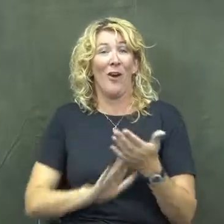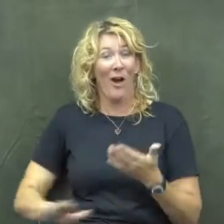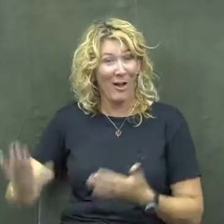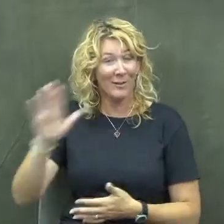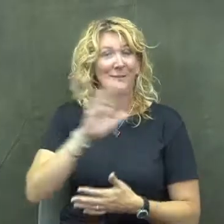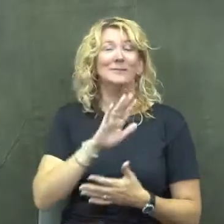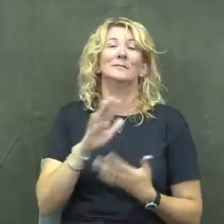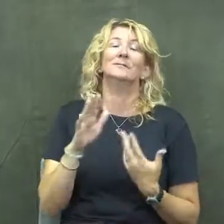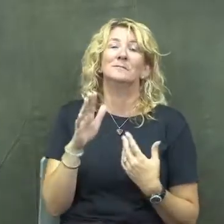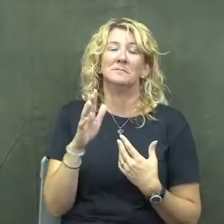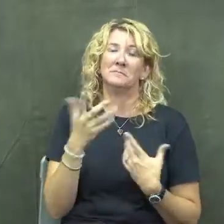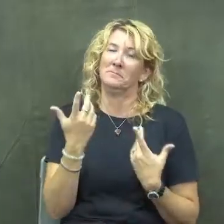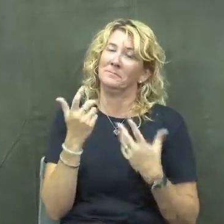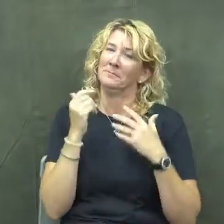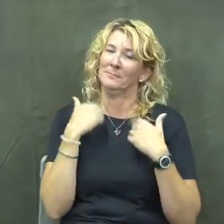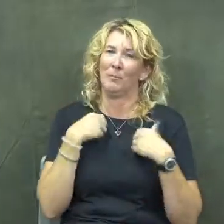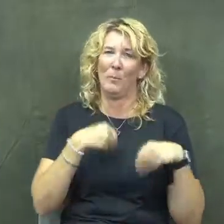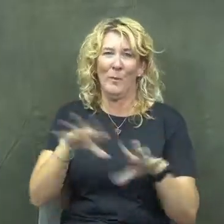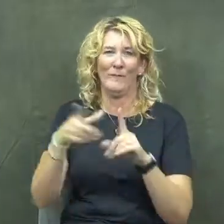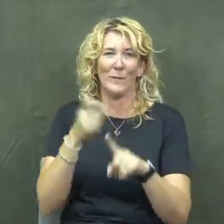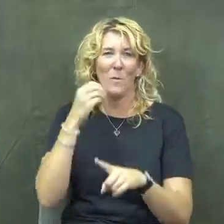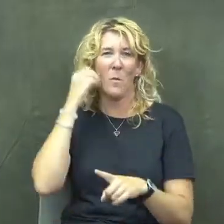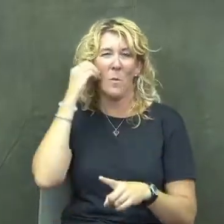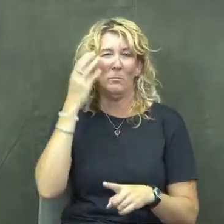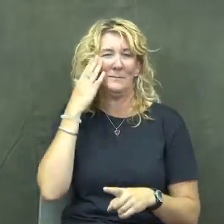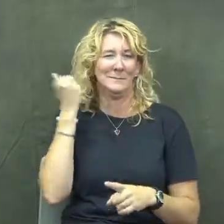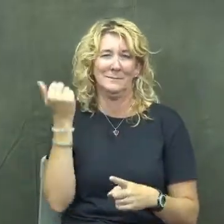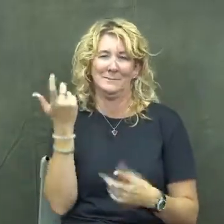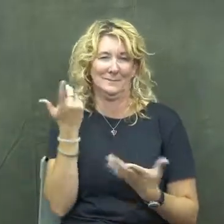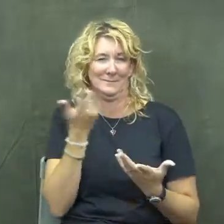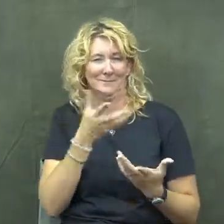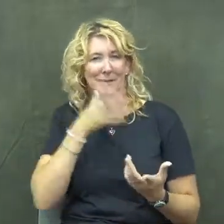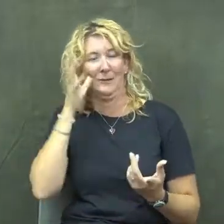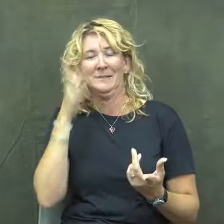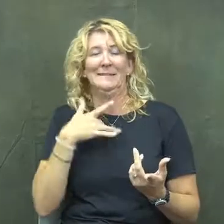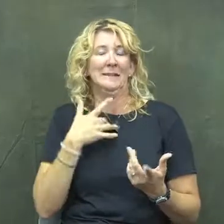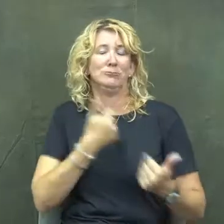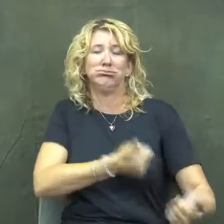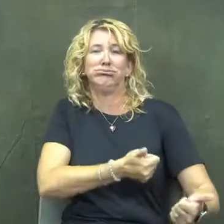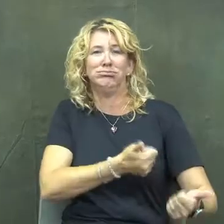it was much better. I could really understand what was going on. When I went to college,